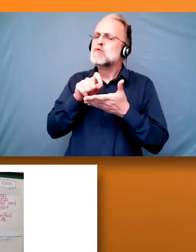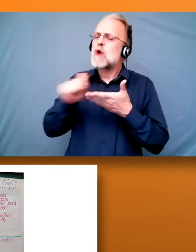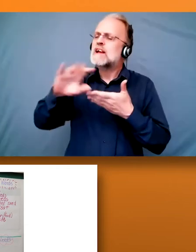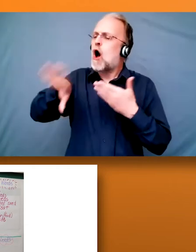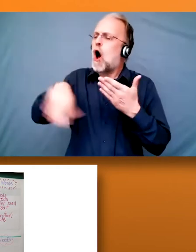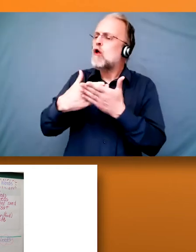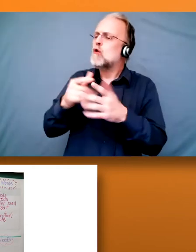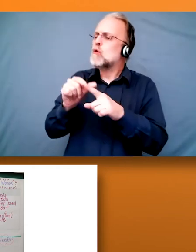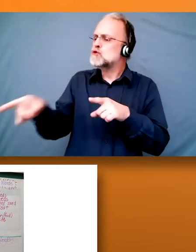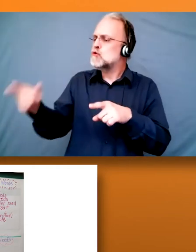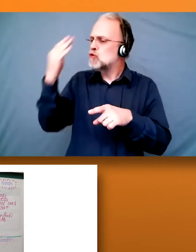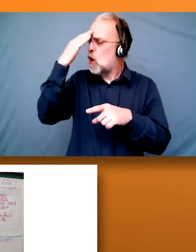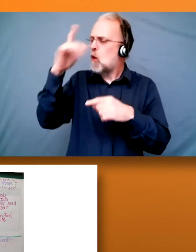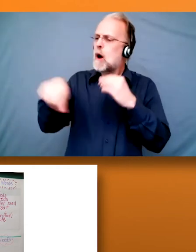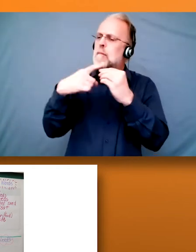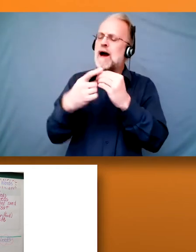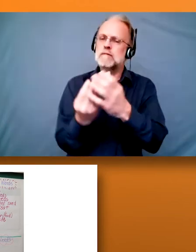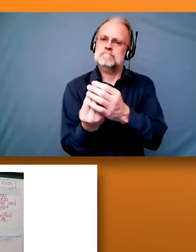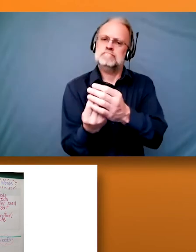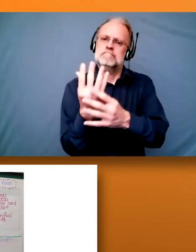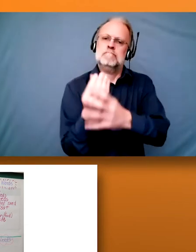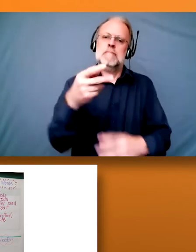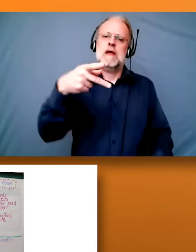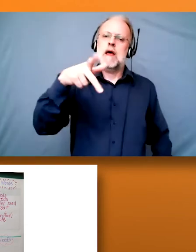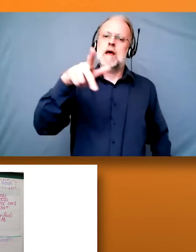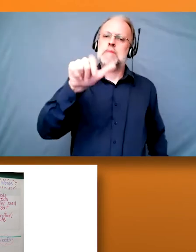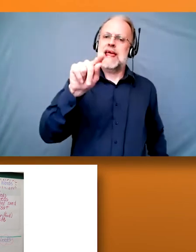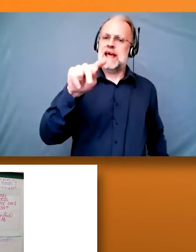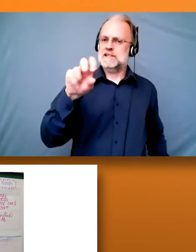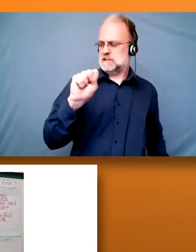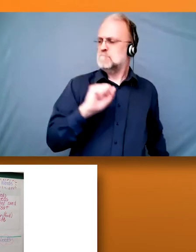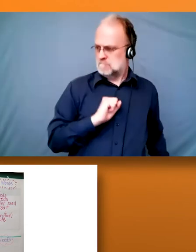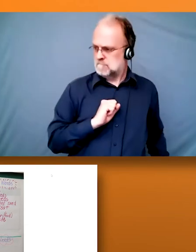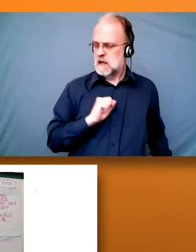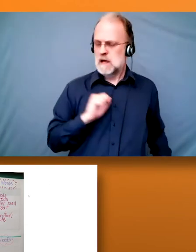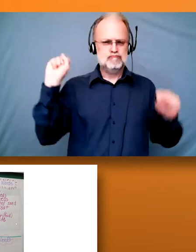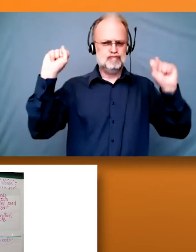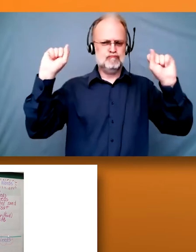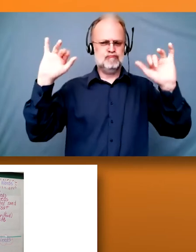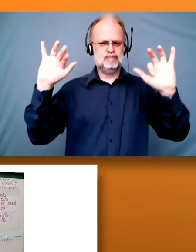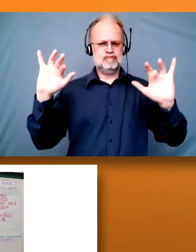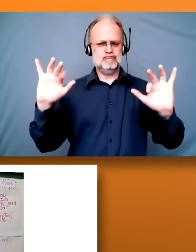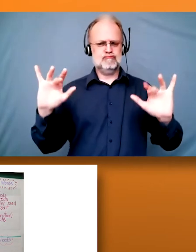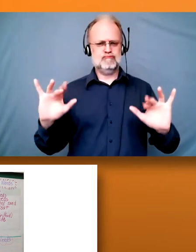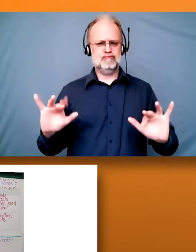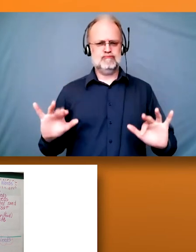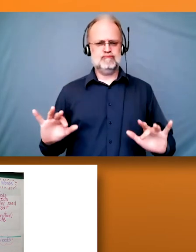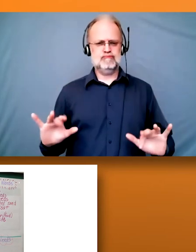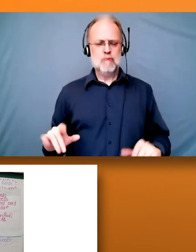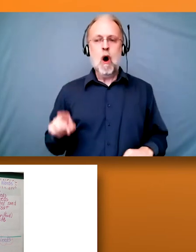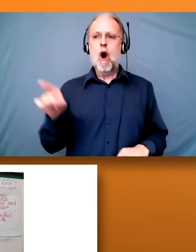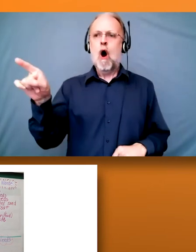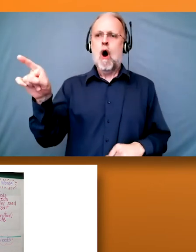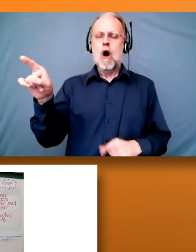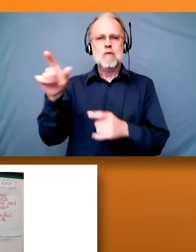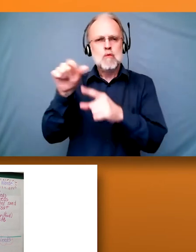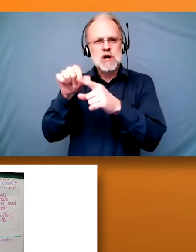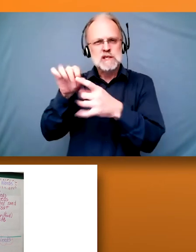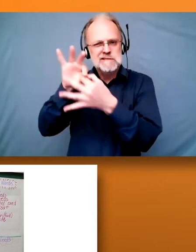all the words you know about plants. And they went through and wrote all these words. So then they have words that are connected to seeds,